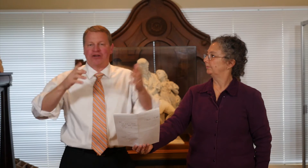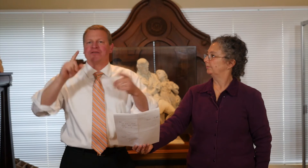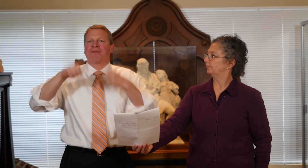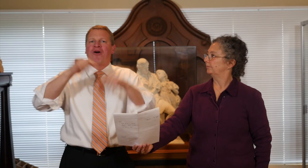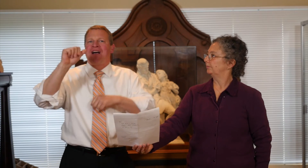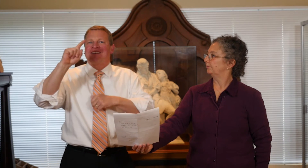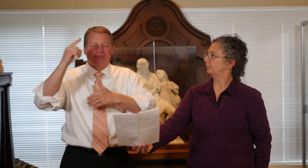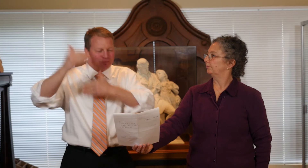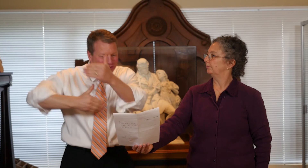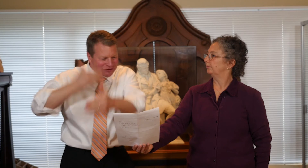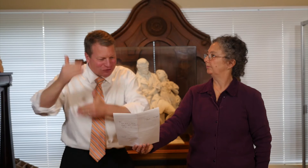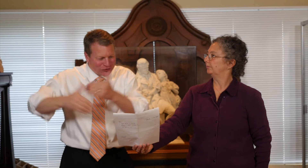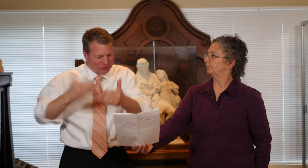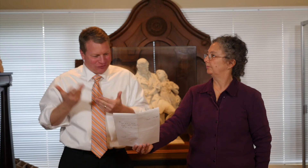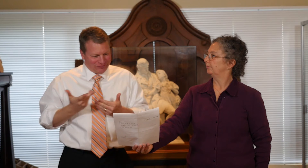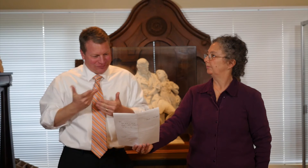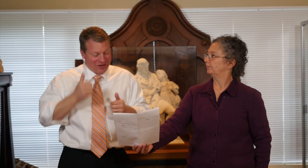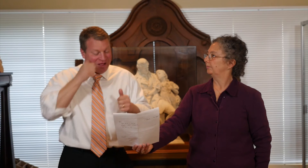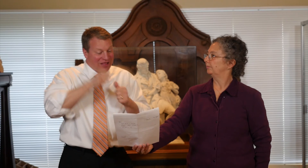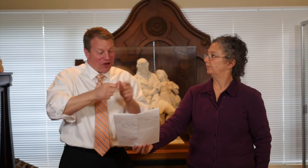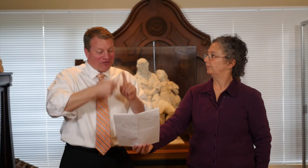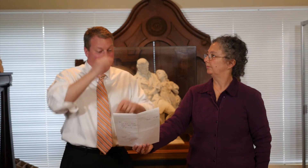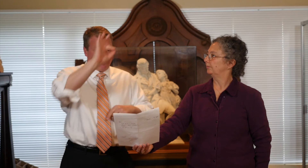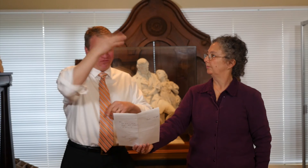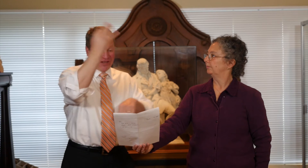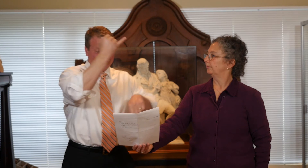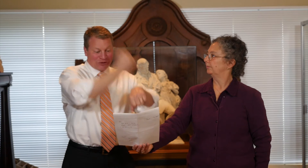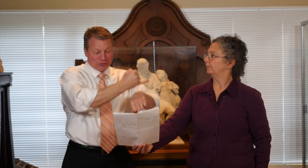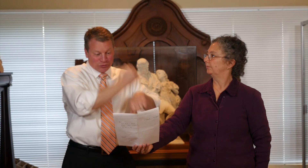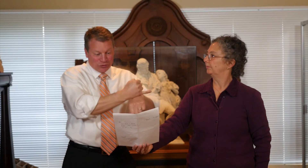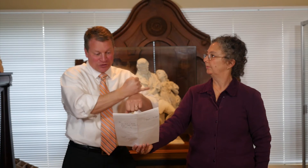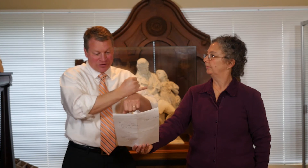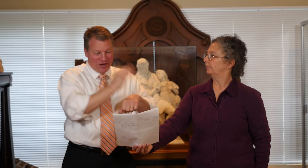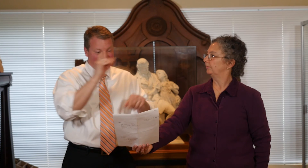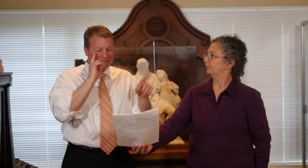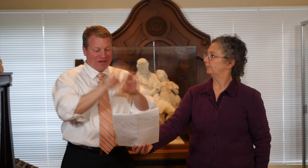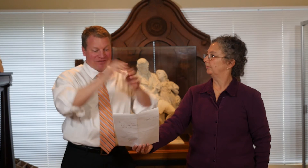the ASD Board of Directors talking about the progress of establishing the school. A letter